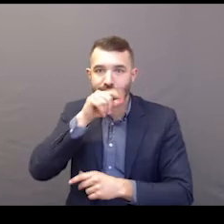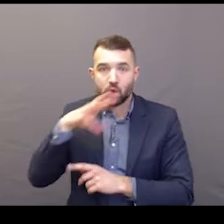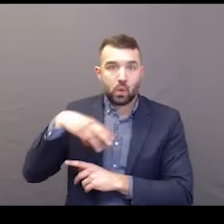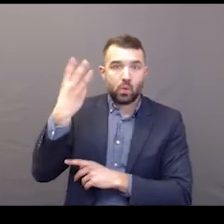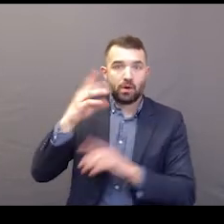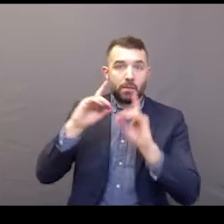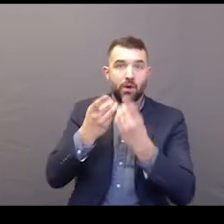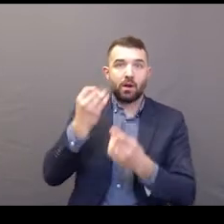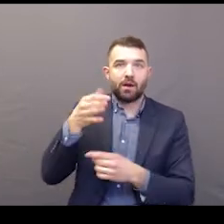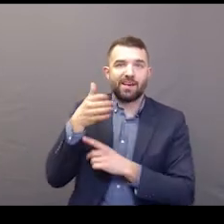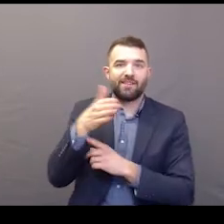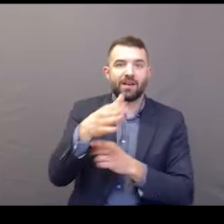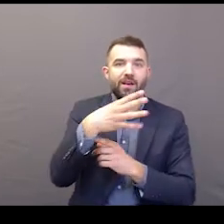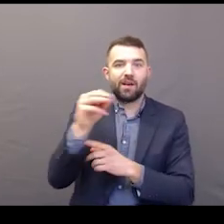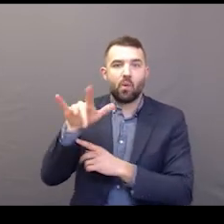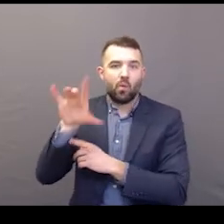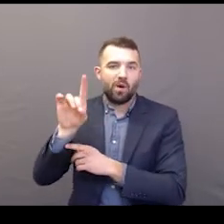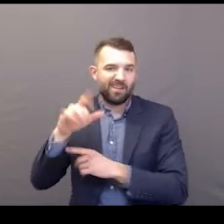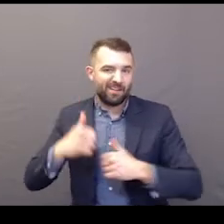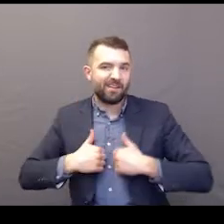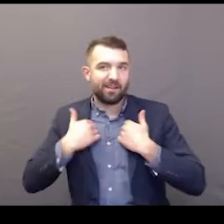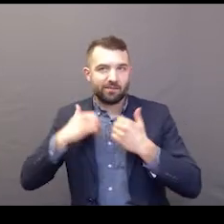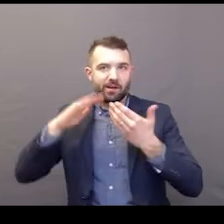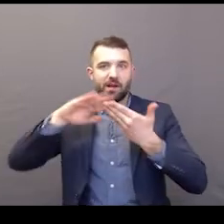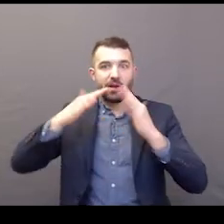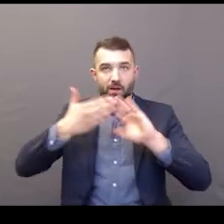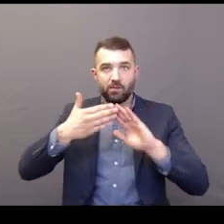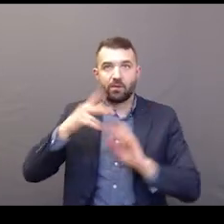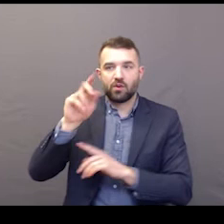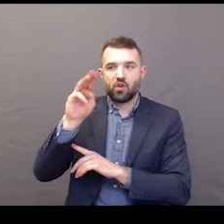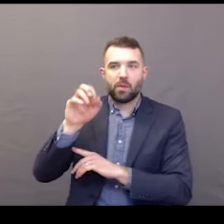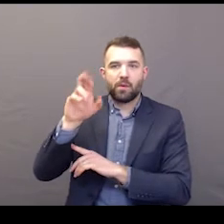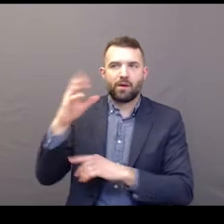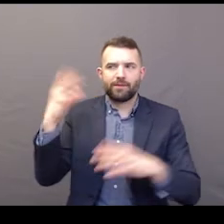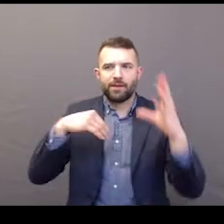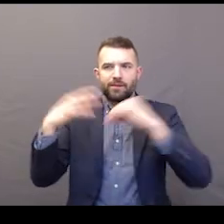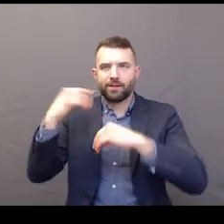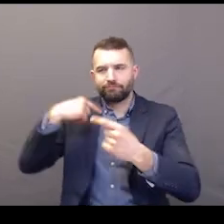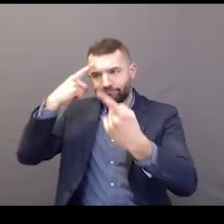and the City of Kenmore recommend avoiding any increase in activity levels near the rookery.